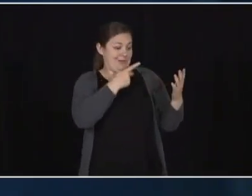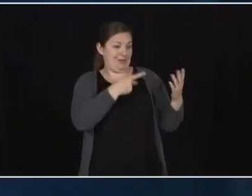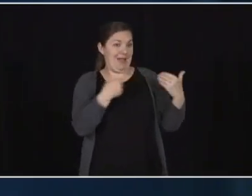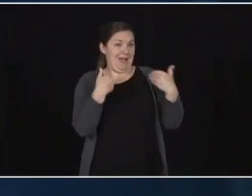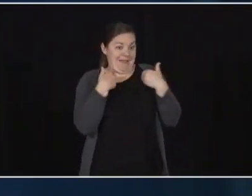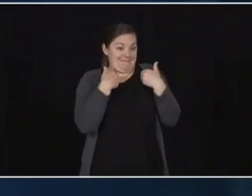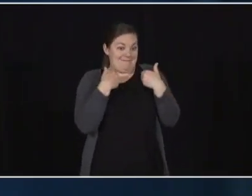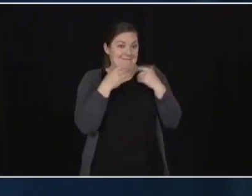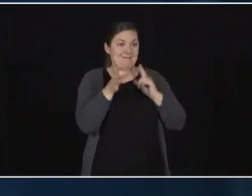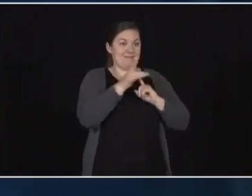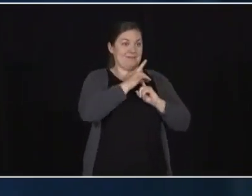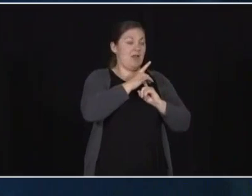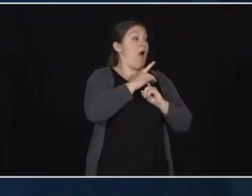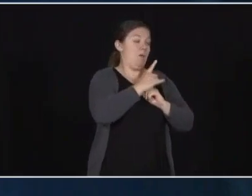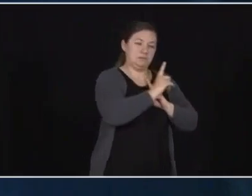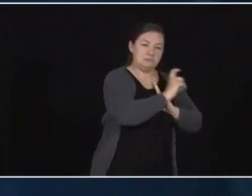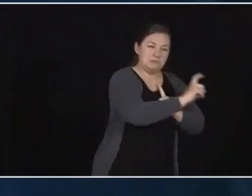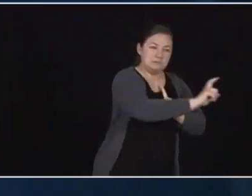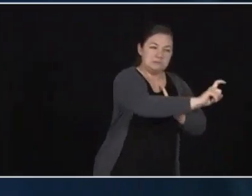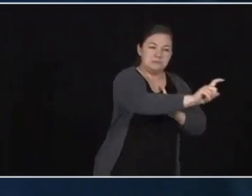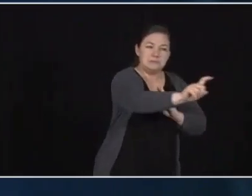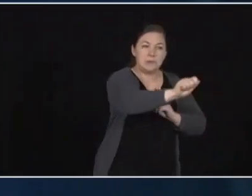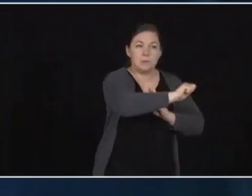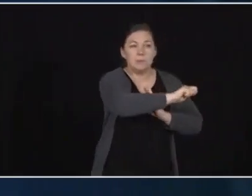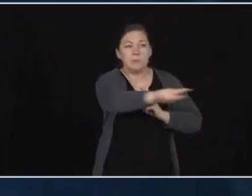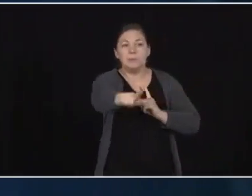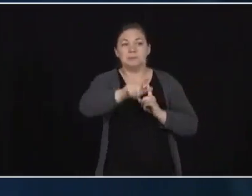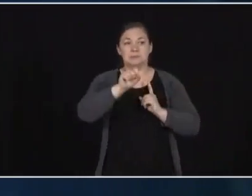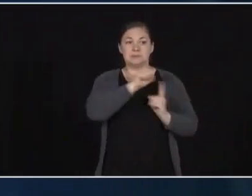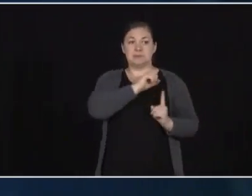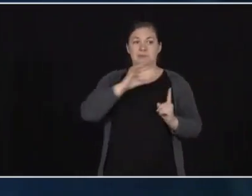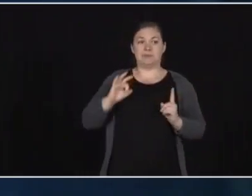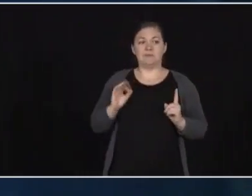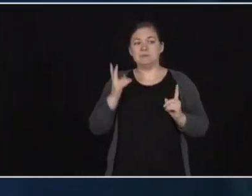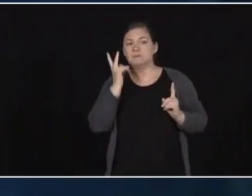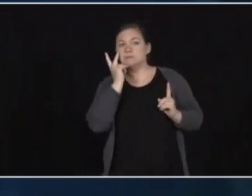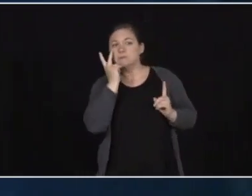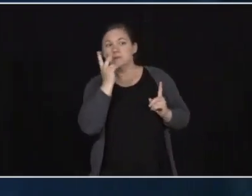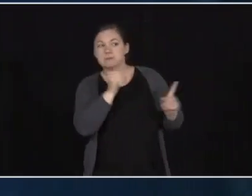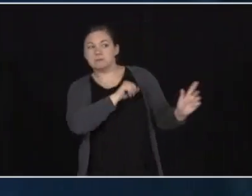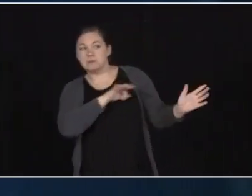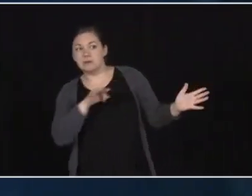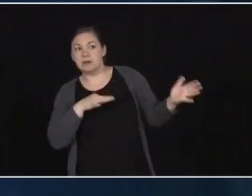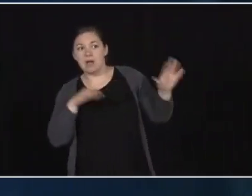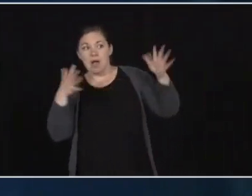to understand again the prevalence within the staff of that particular point